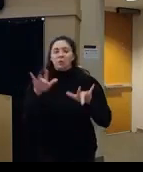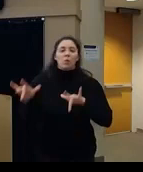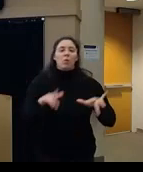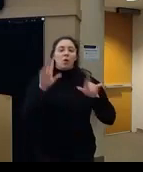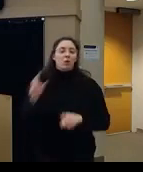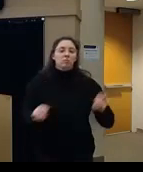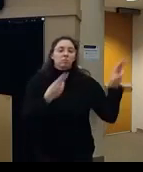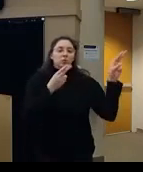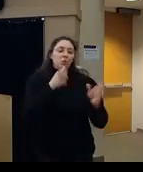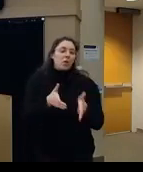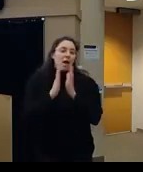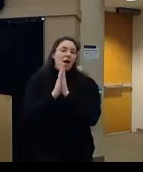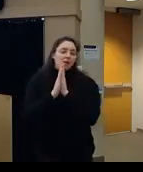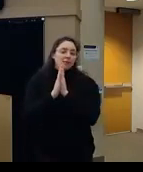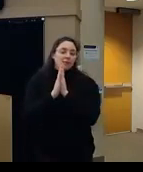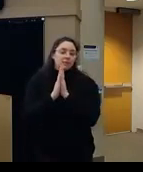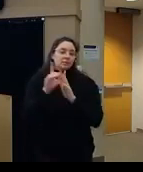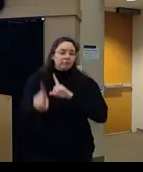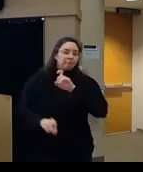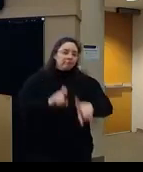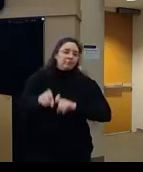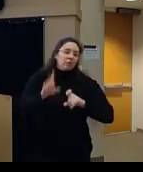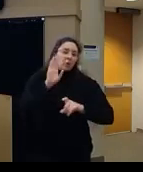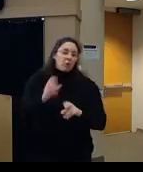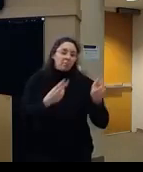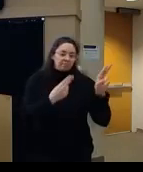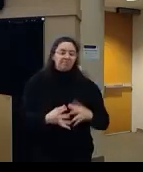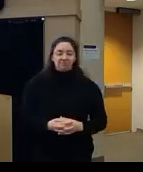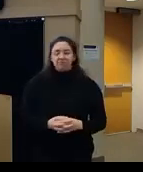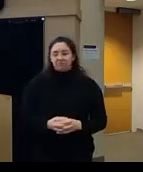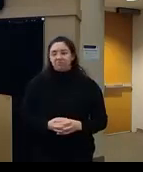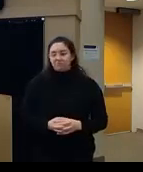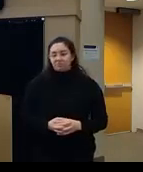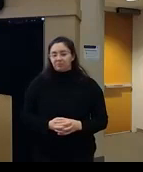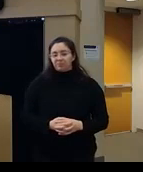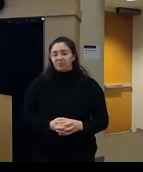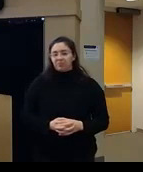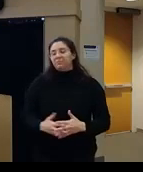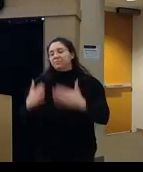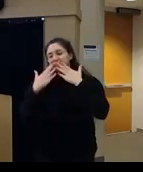that have asked I've gotten lots of questions so we'll have that up soon thank you thank you